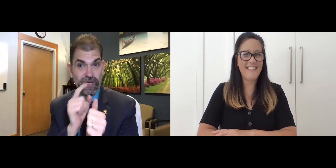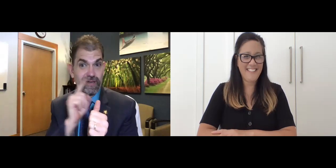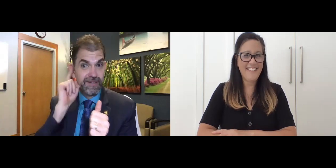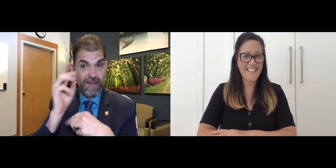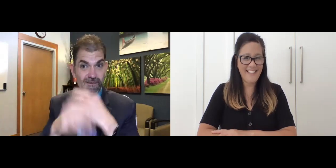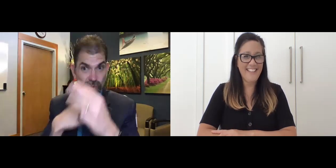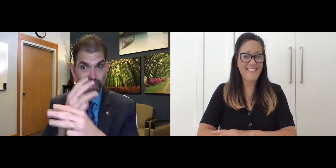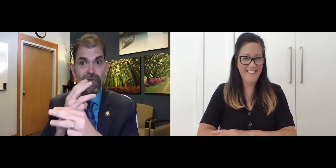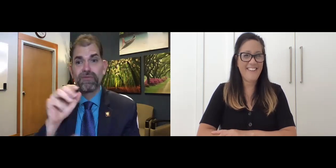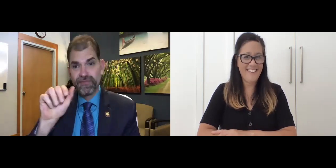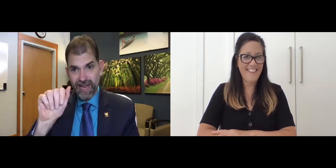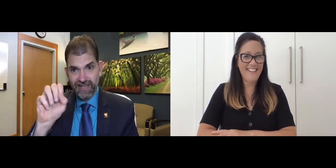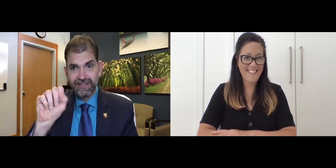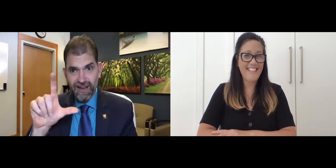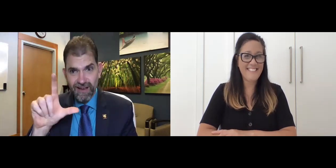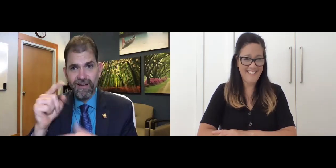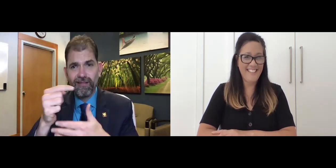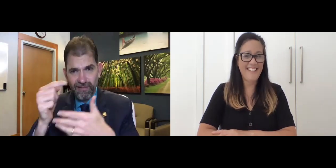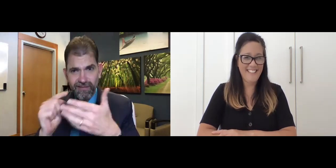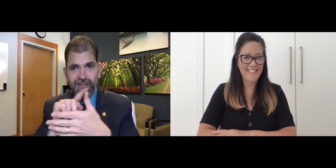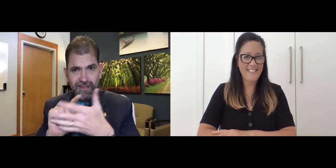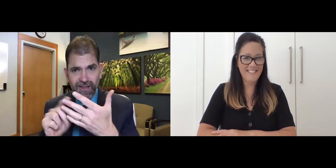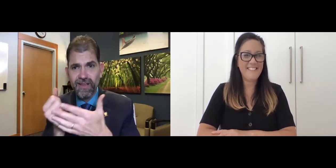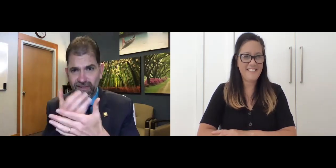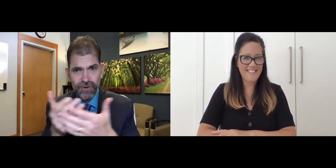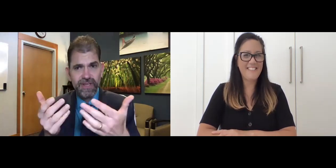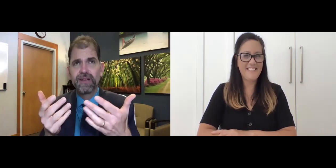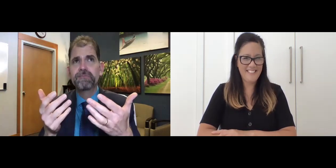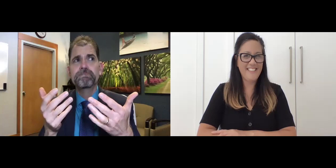What an immersion it was for me to be in the world of deaf people who used